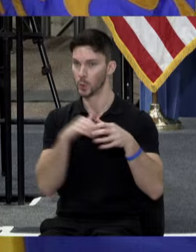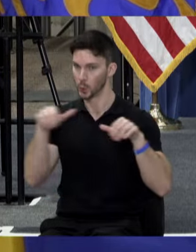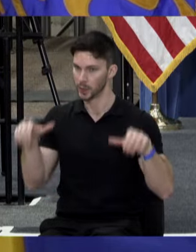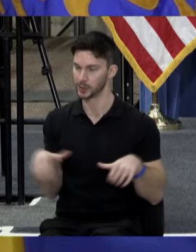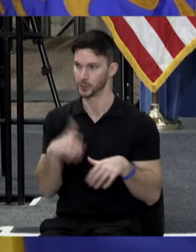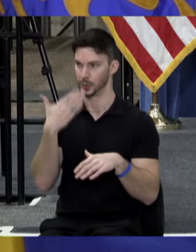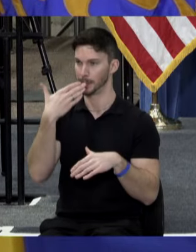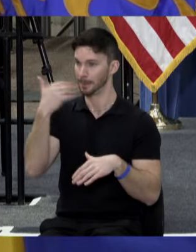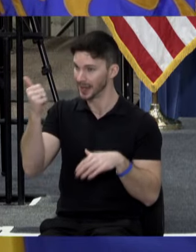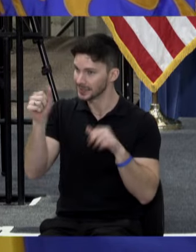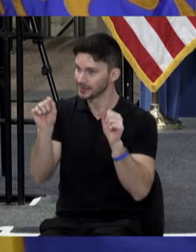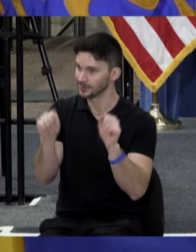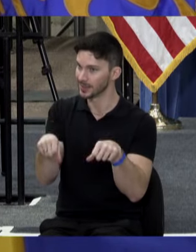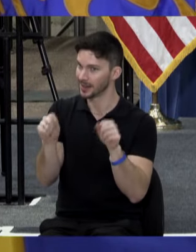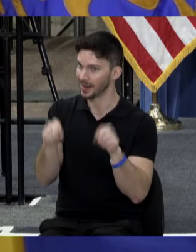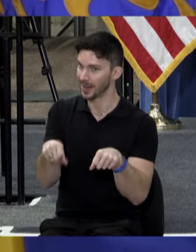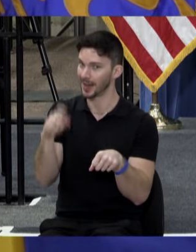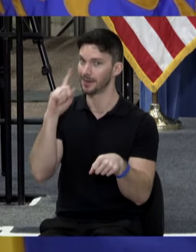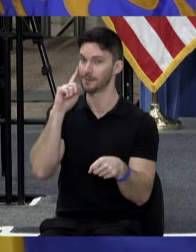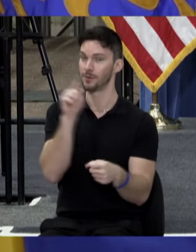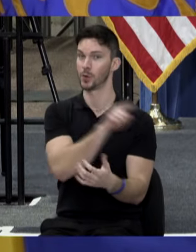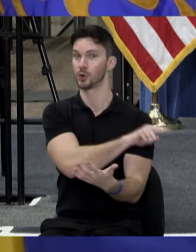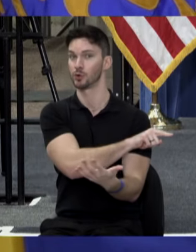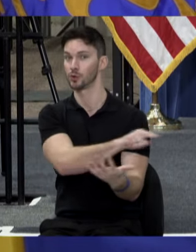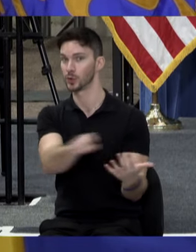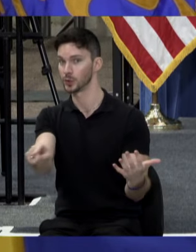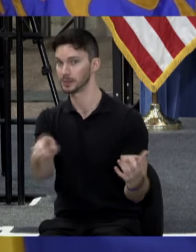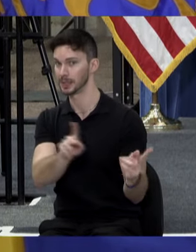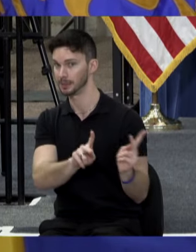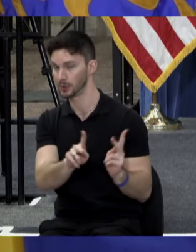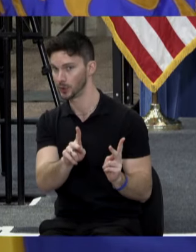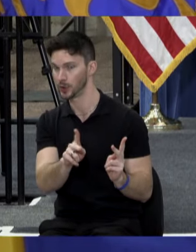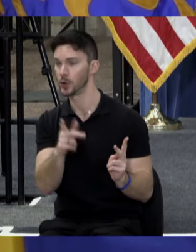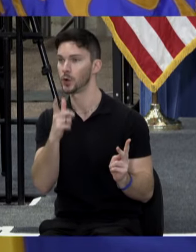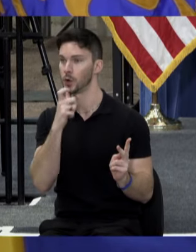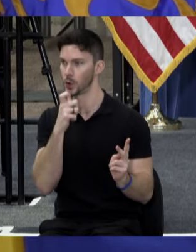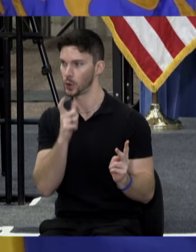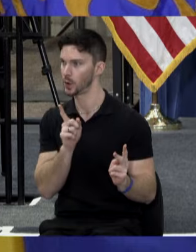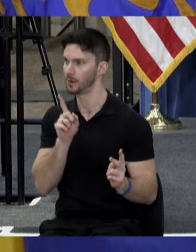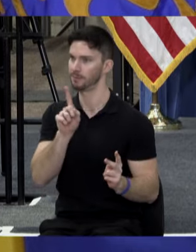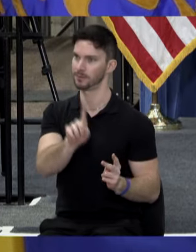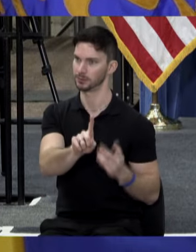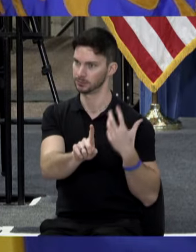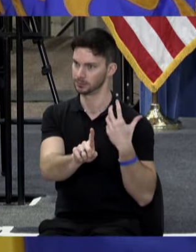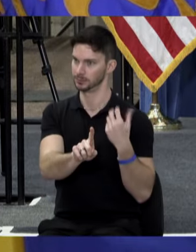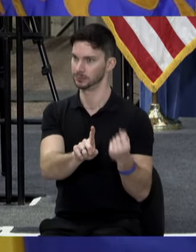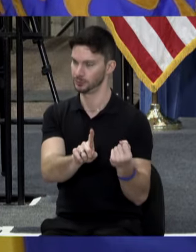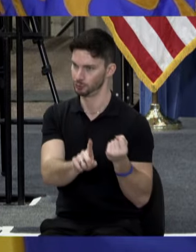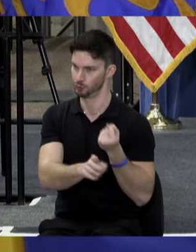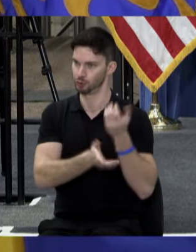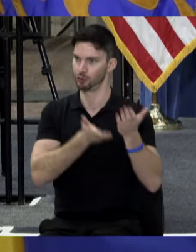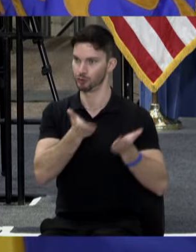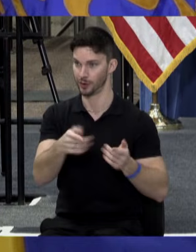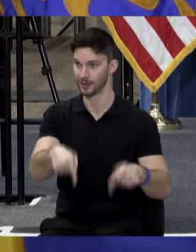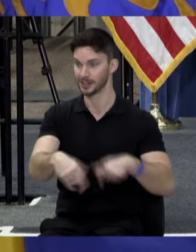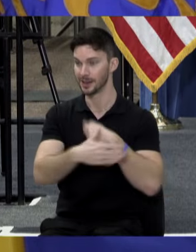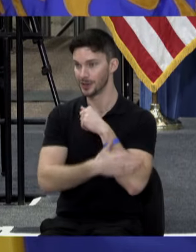can for those people who have stepped forward to serve this country so that their life can